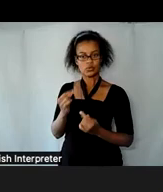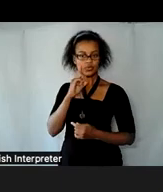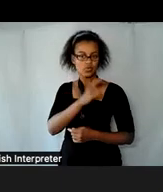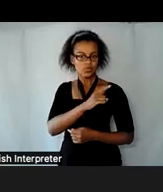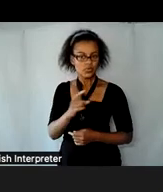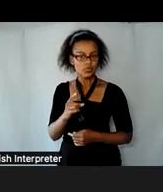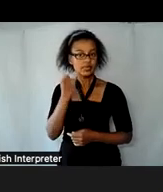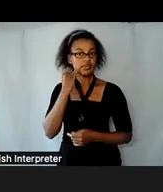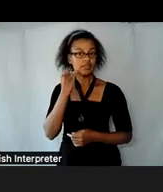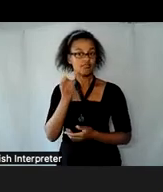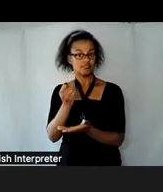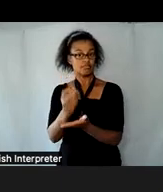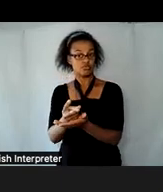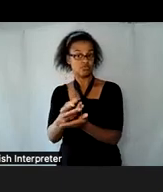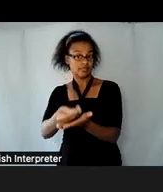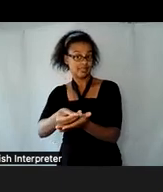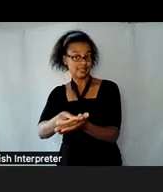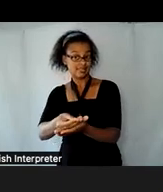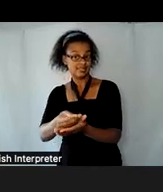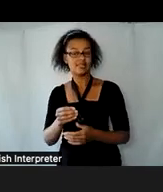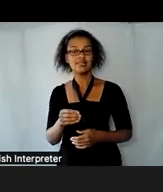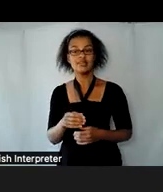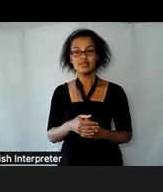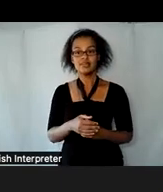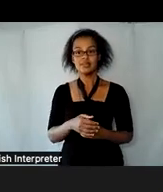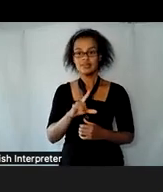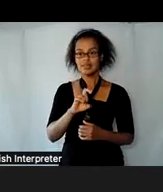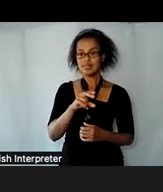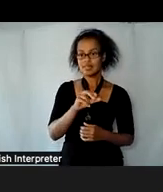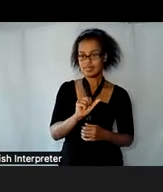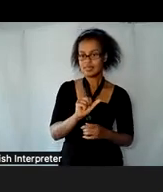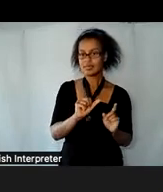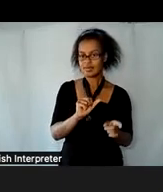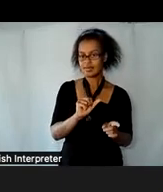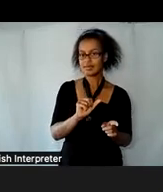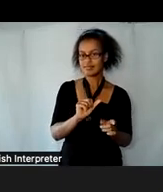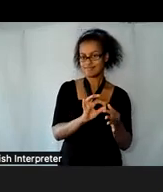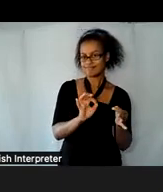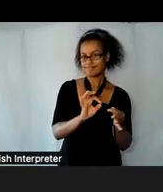And I'm also joined here as Lena said to you by our partners Park people.